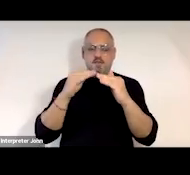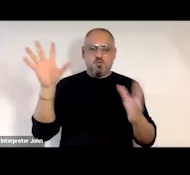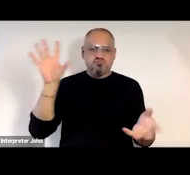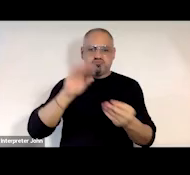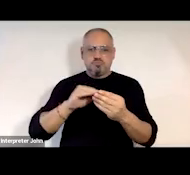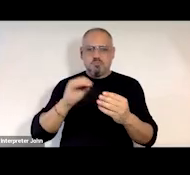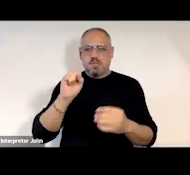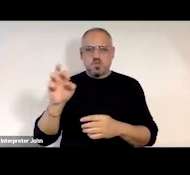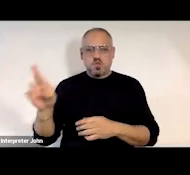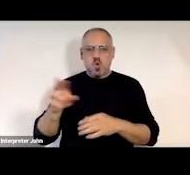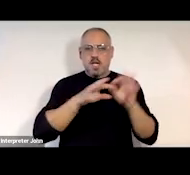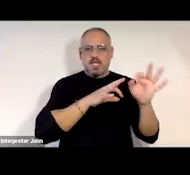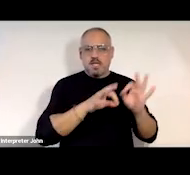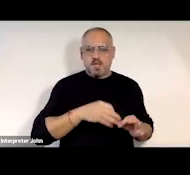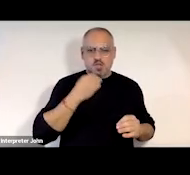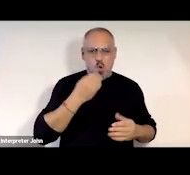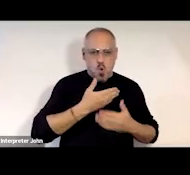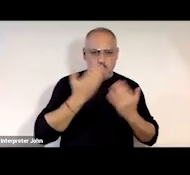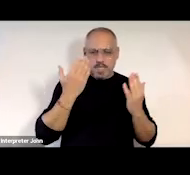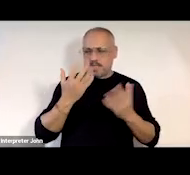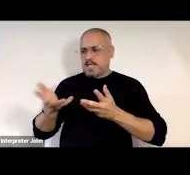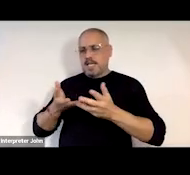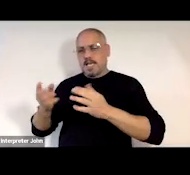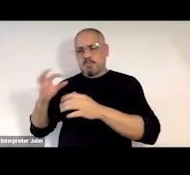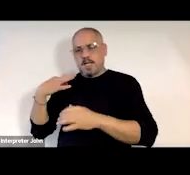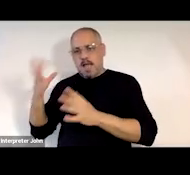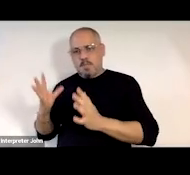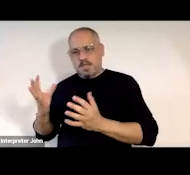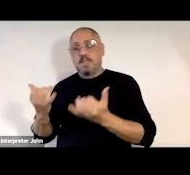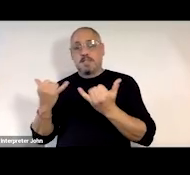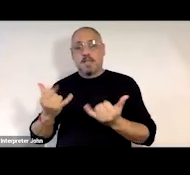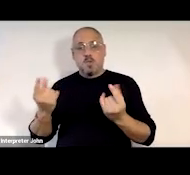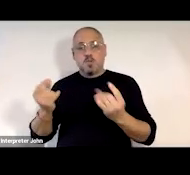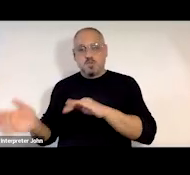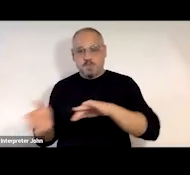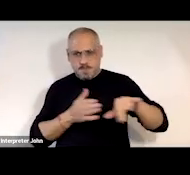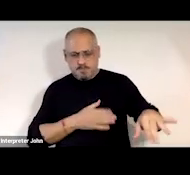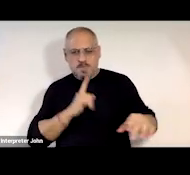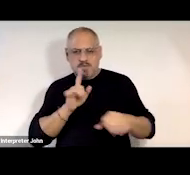definitions of homelessness and engaging applicants. Now we're gonna transition to actually getting started